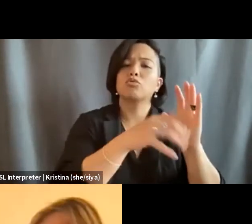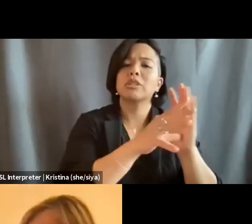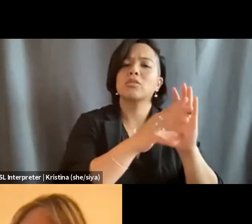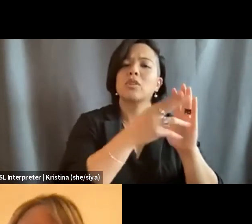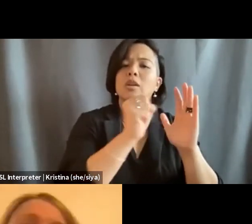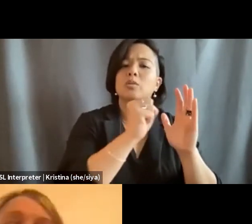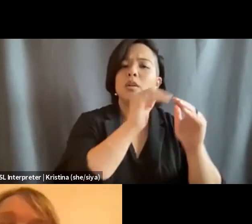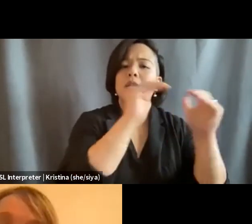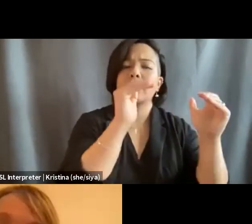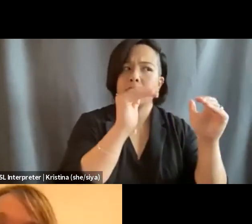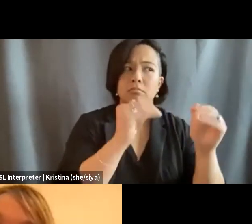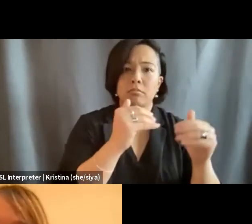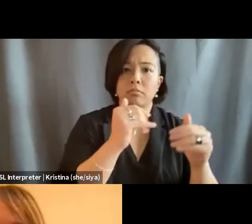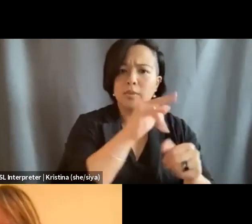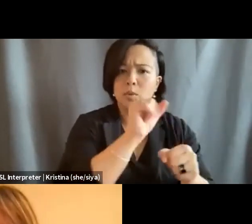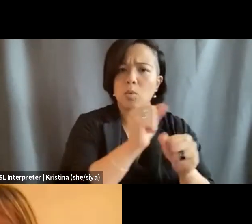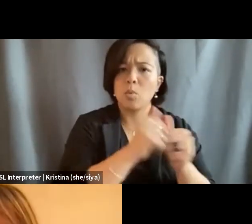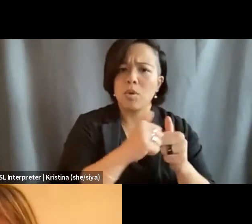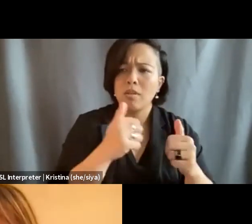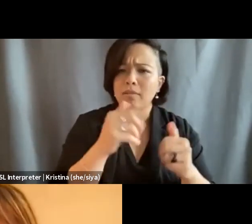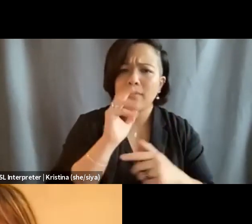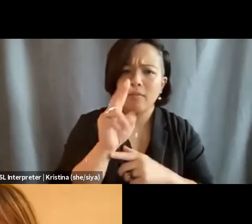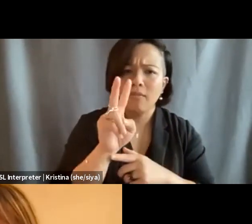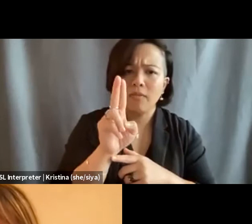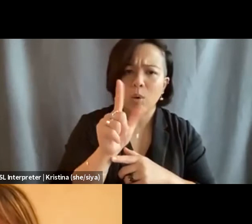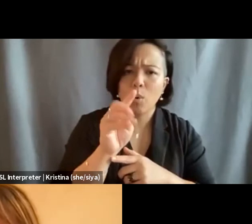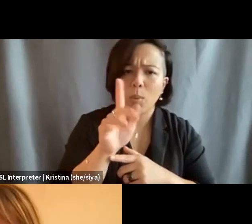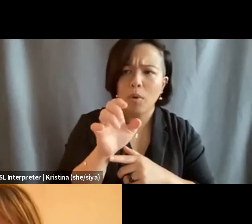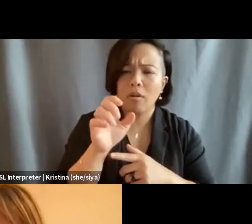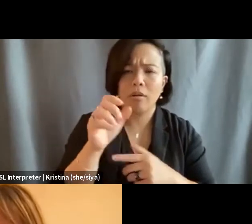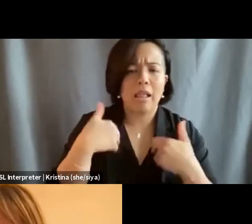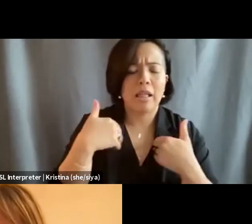working with vulnerable adolescent girls. Men tend to dominate the positions of being school leaders and principals of being